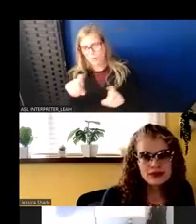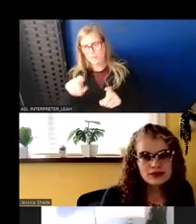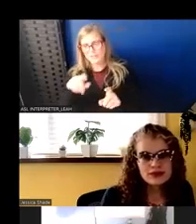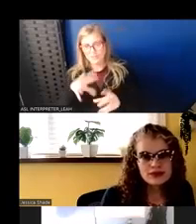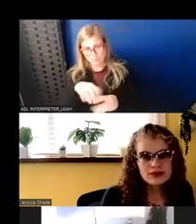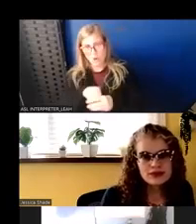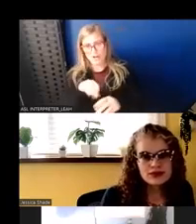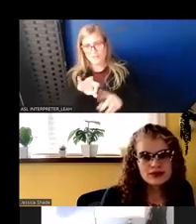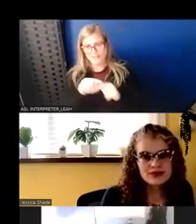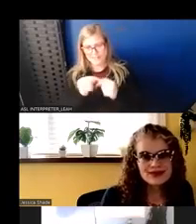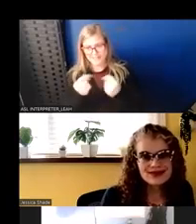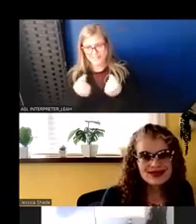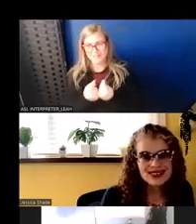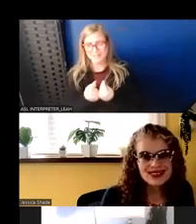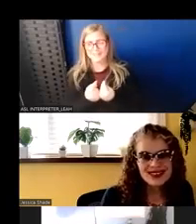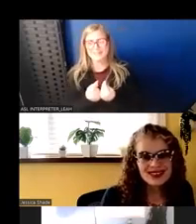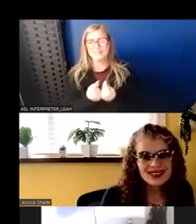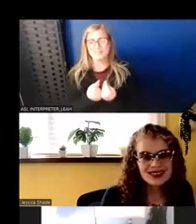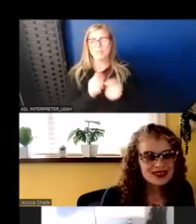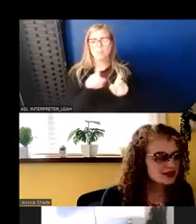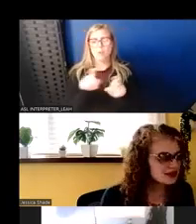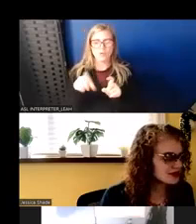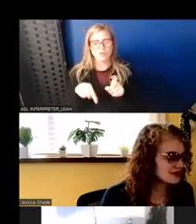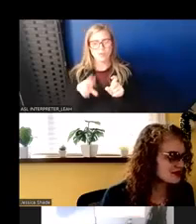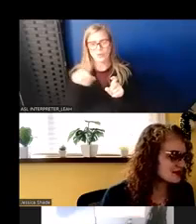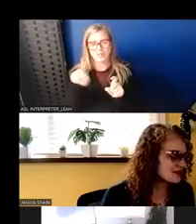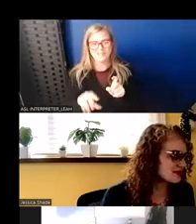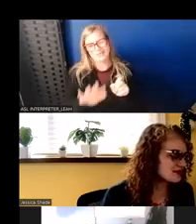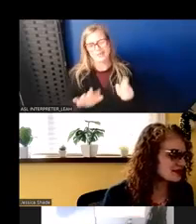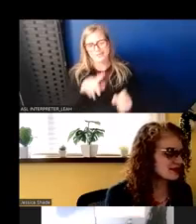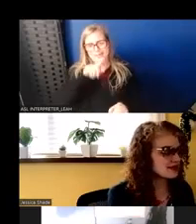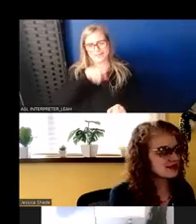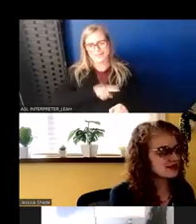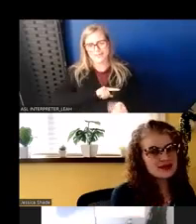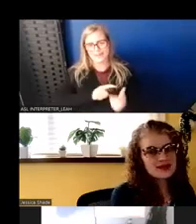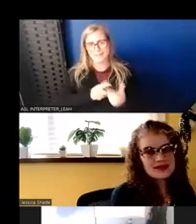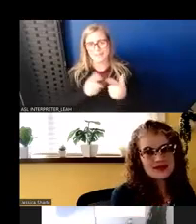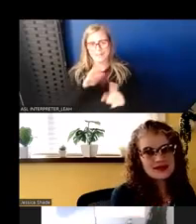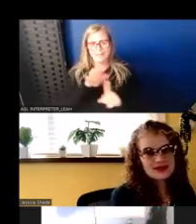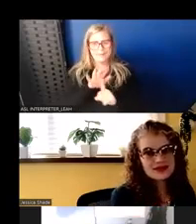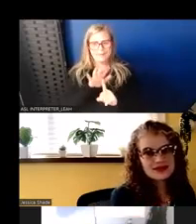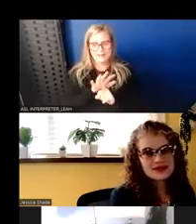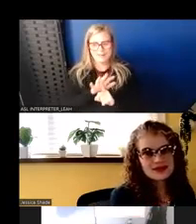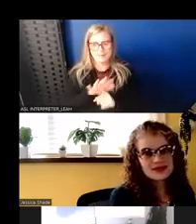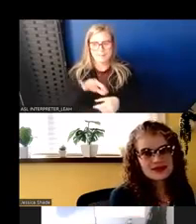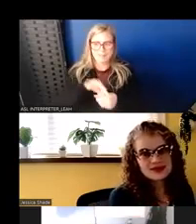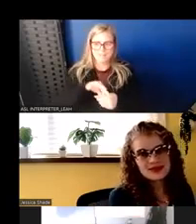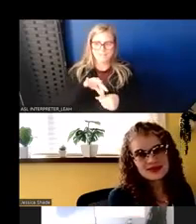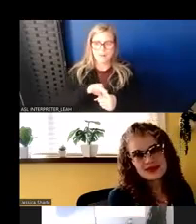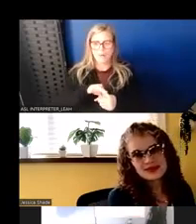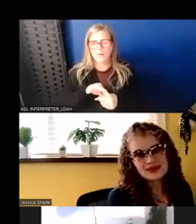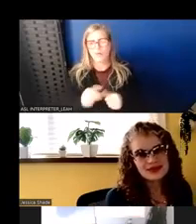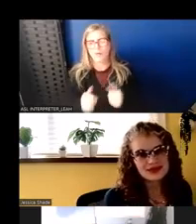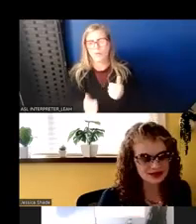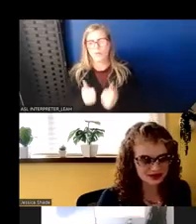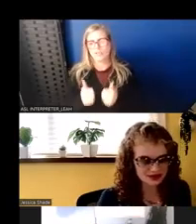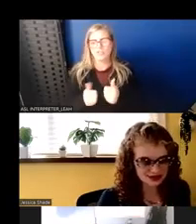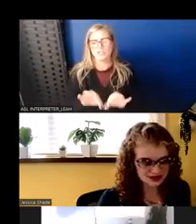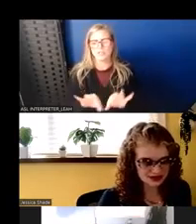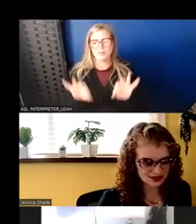This was the biggest, most popular one that I did which was voting on which is the most essential side dish at